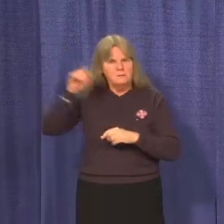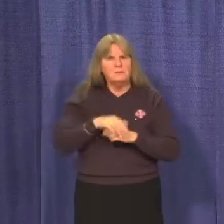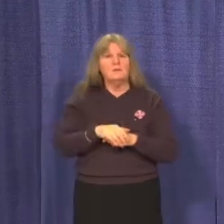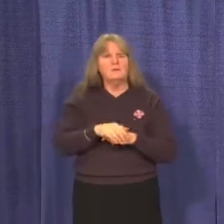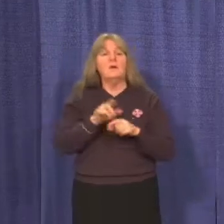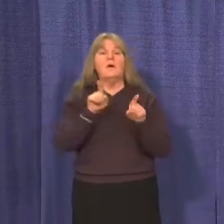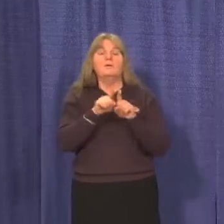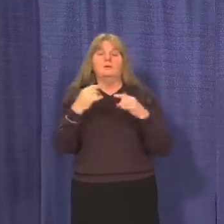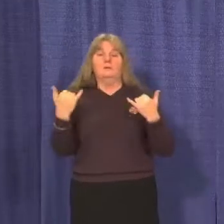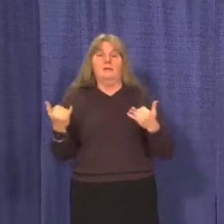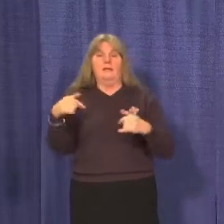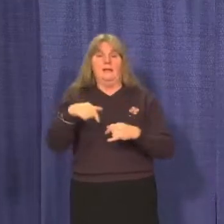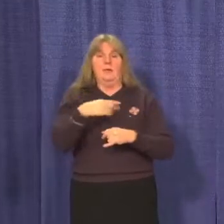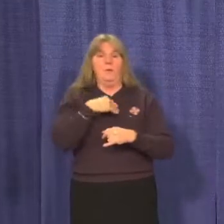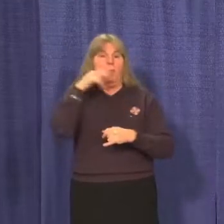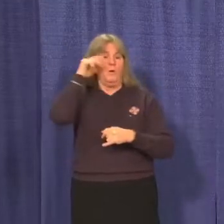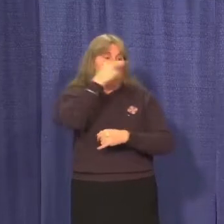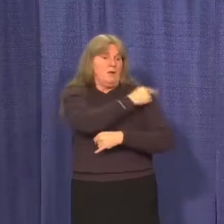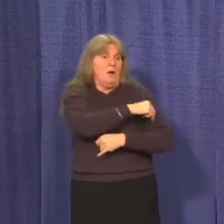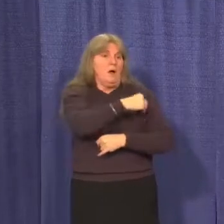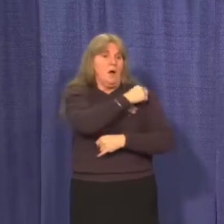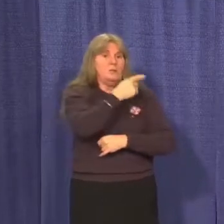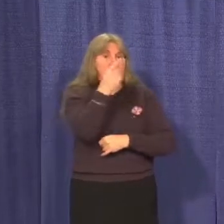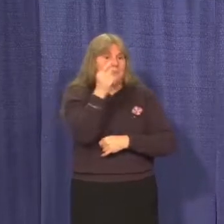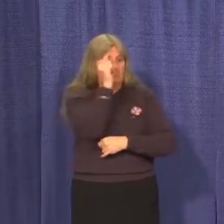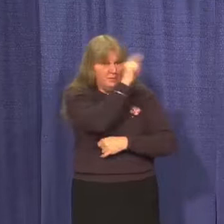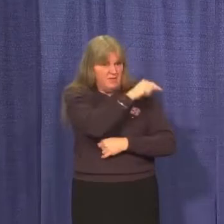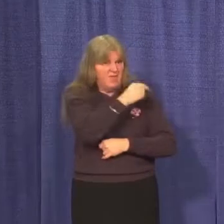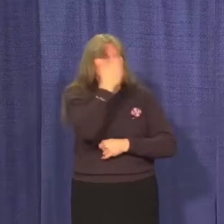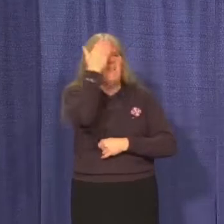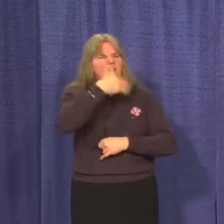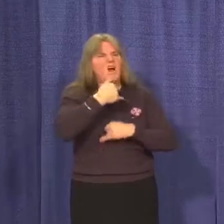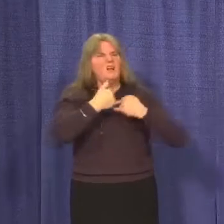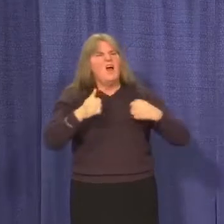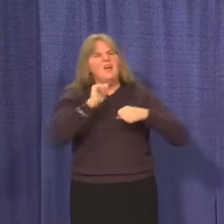And today, Whitehorse General Hospital is also busy vaccinating their frontline